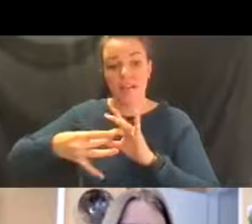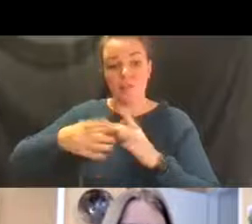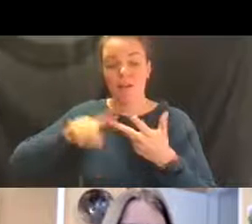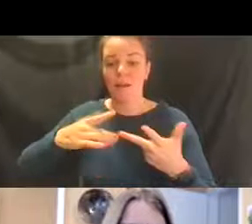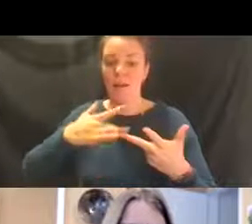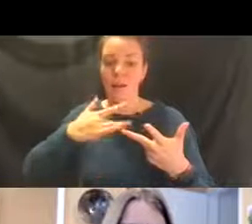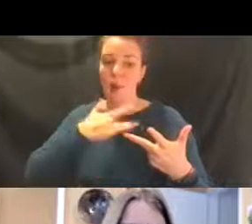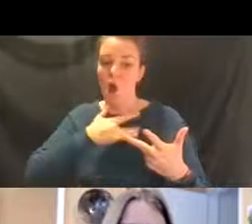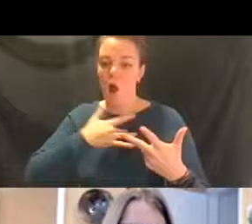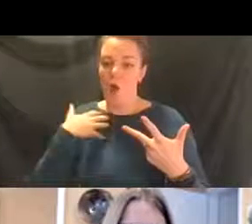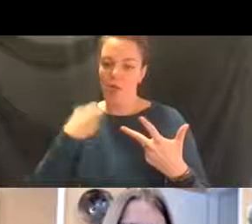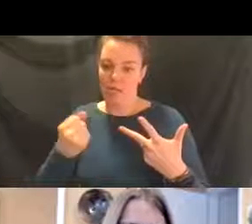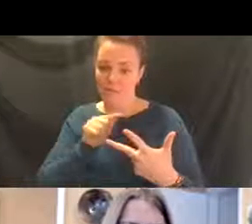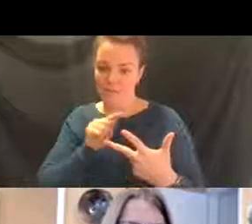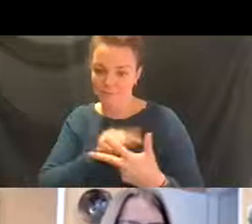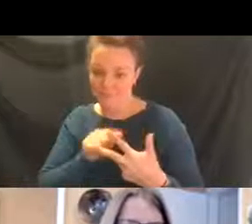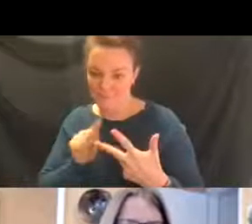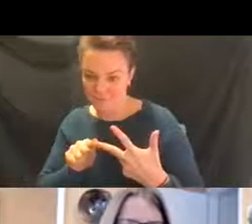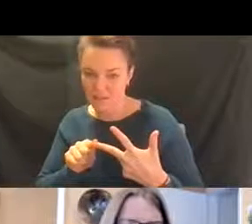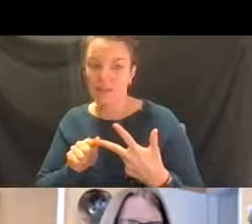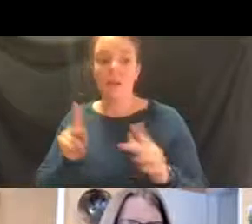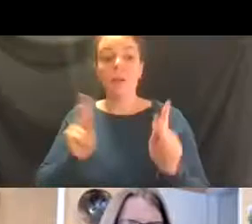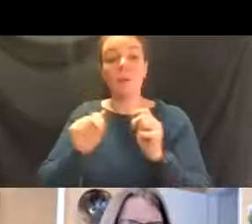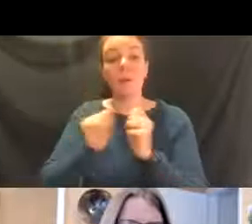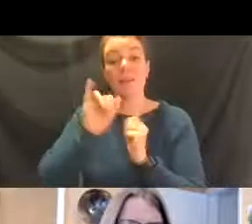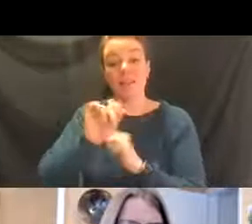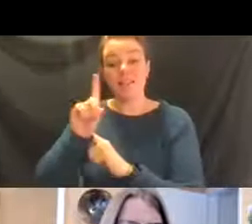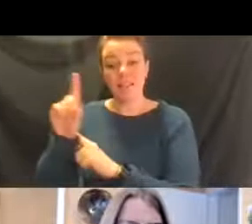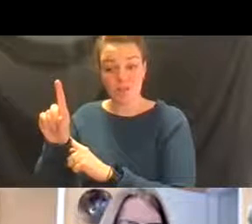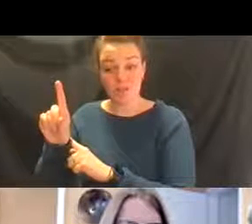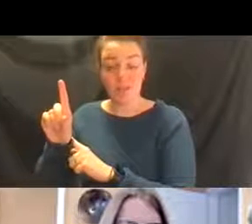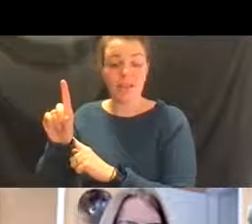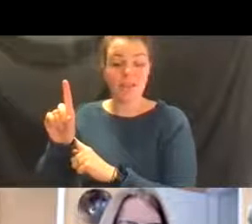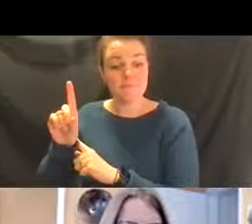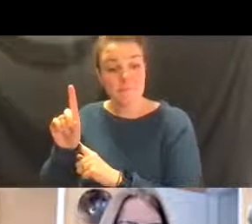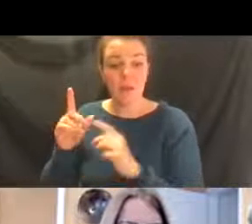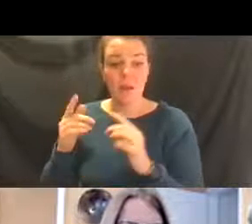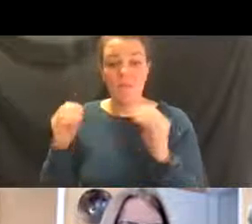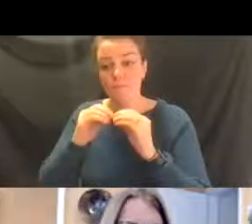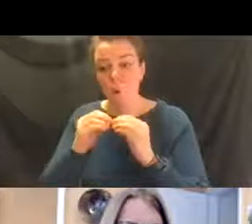People with intellectual disabilities have as we as I've mentioned more multiple chronic conditions